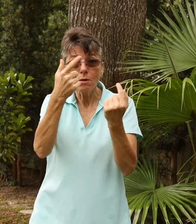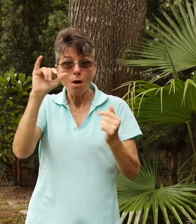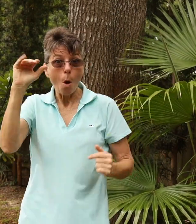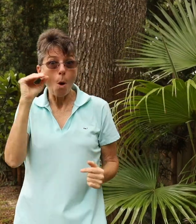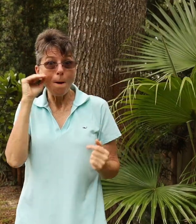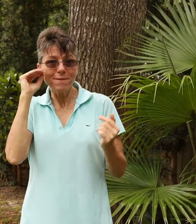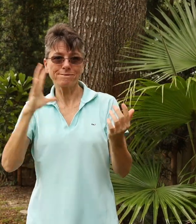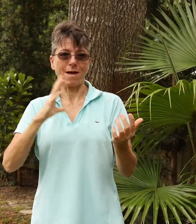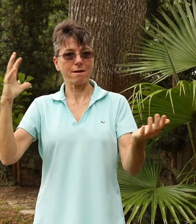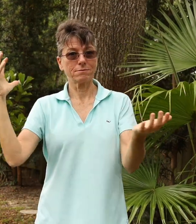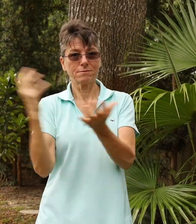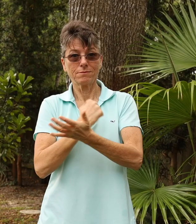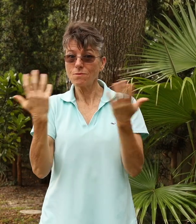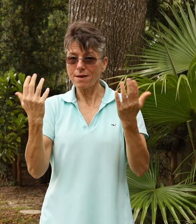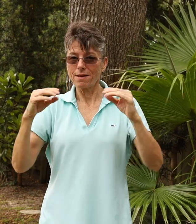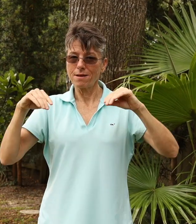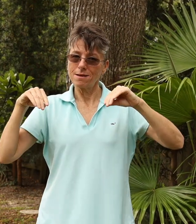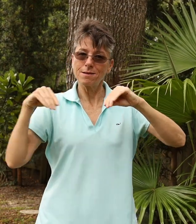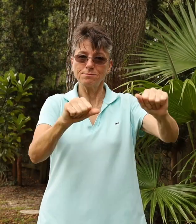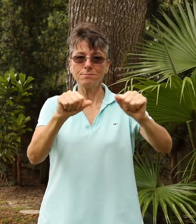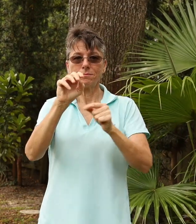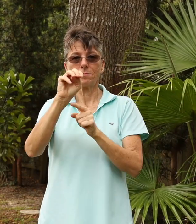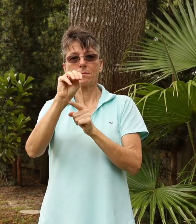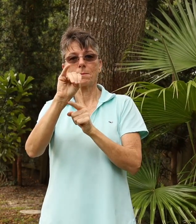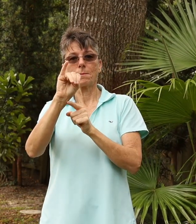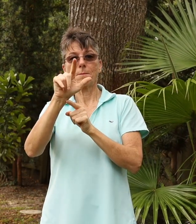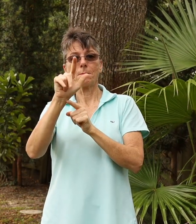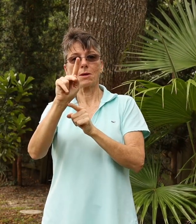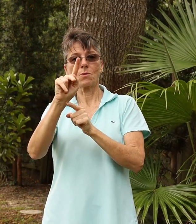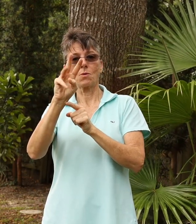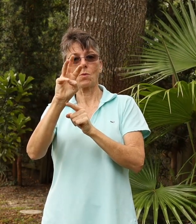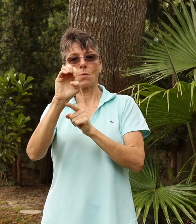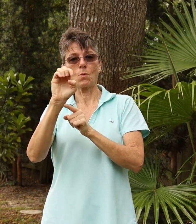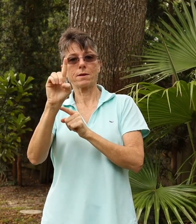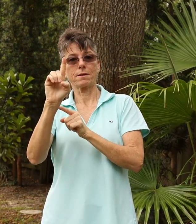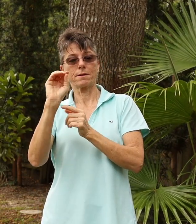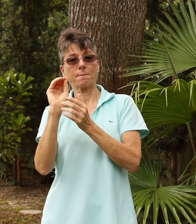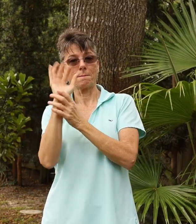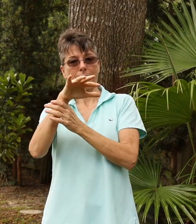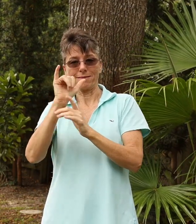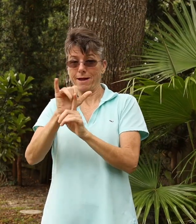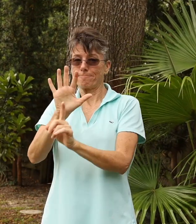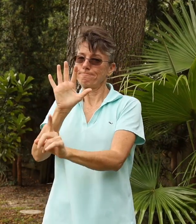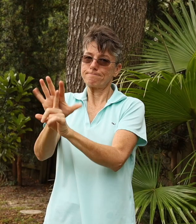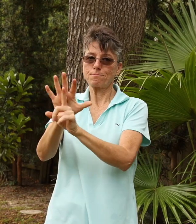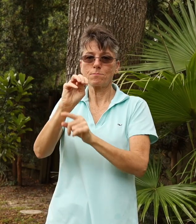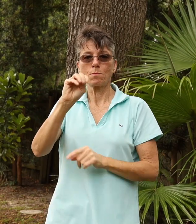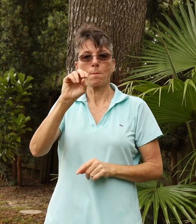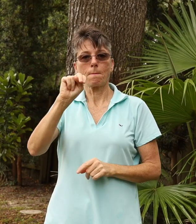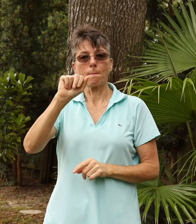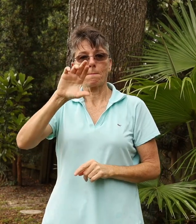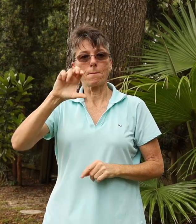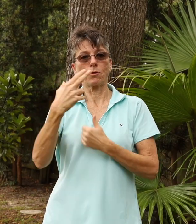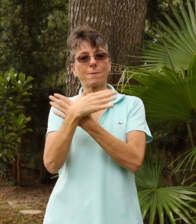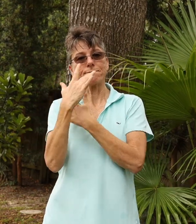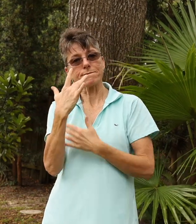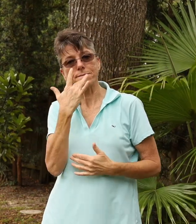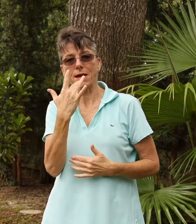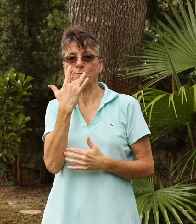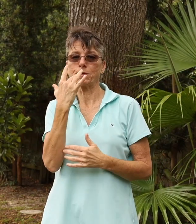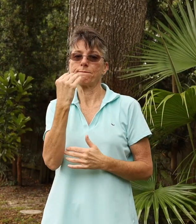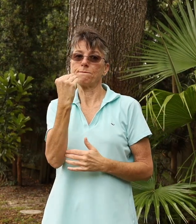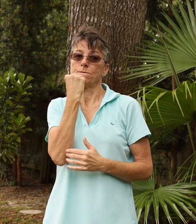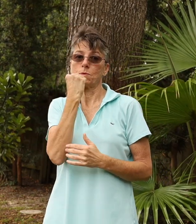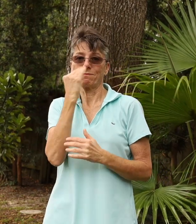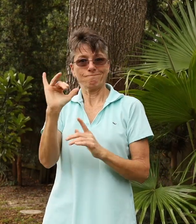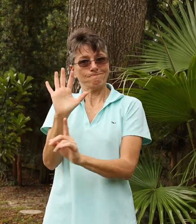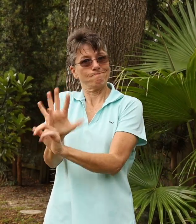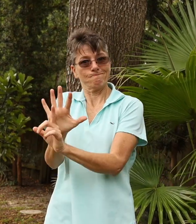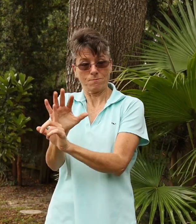We can help by planting milkweed plants which are their favorite food.